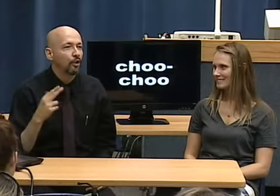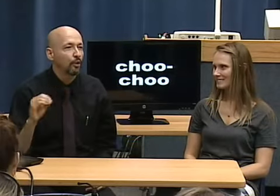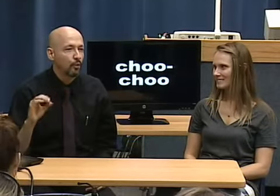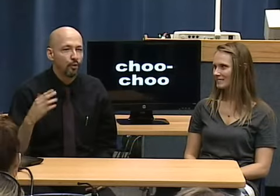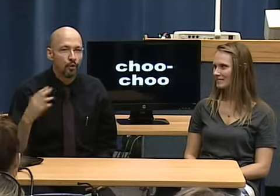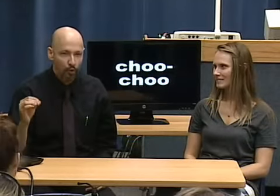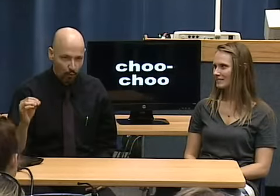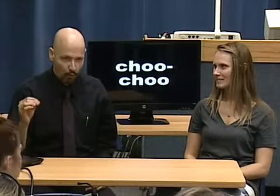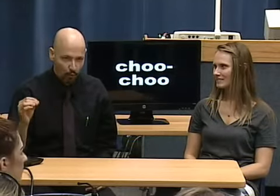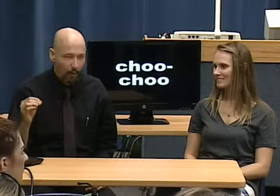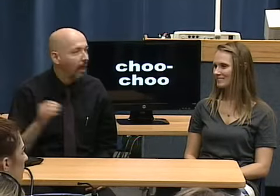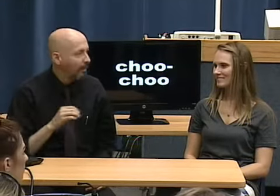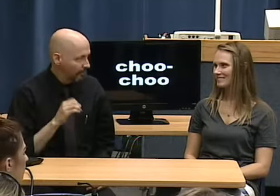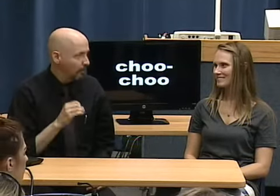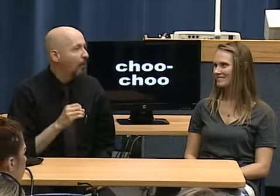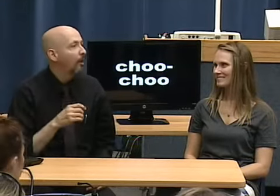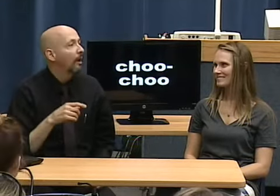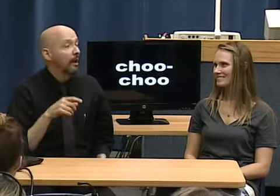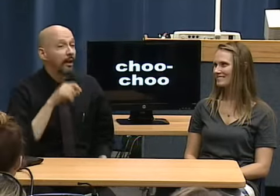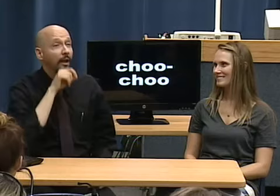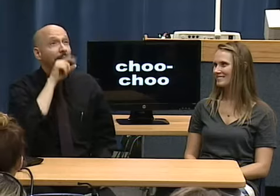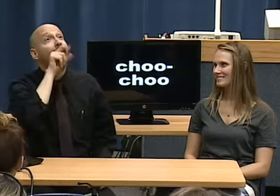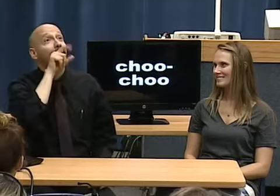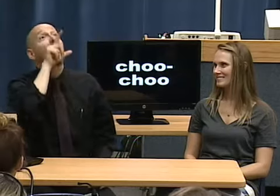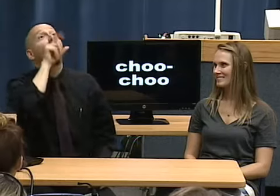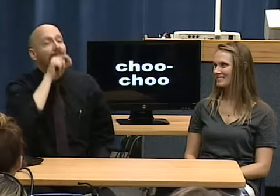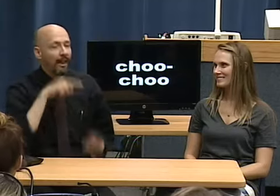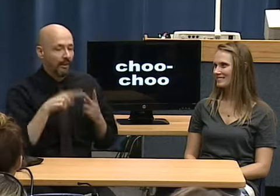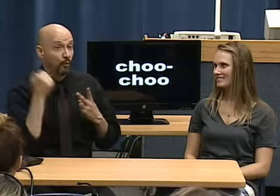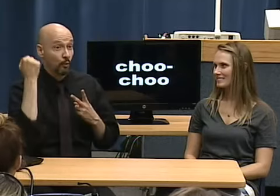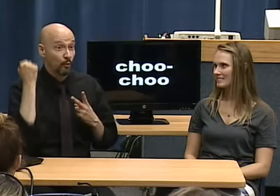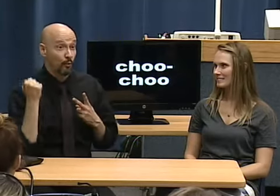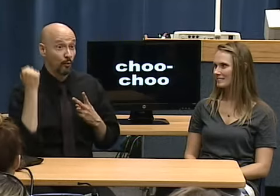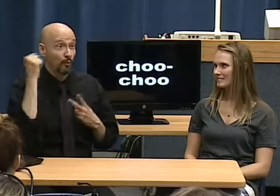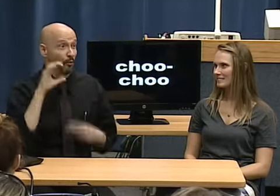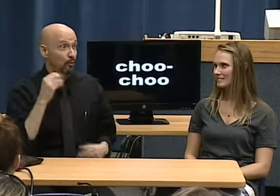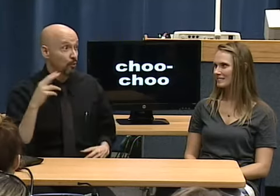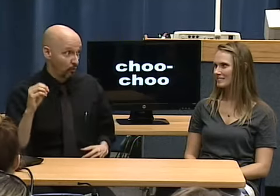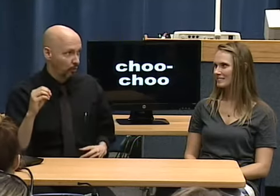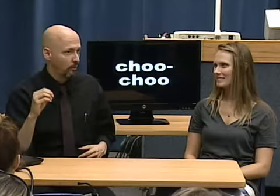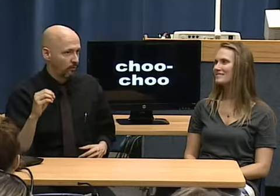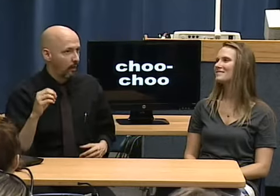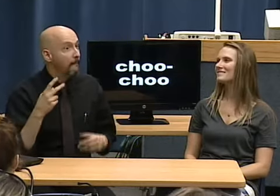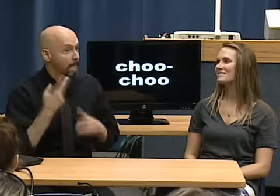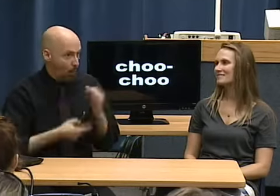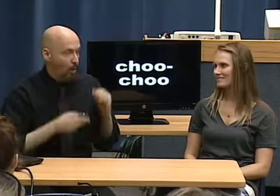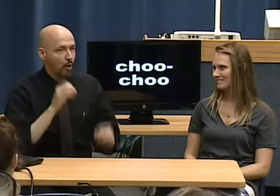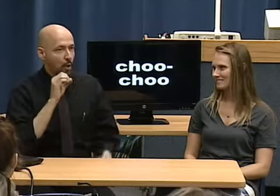Choo-choo. Like the crowing. The engineer pulls the chain: "choo-choo."